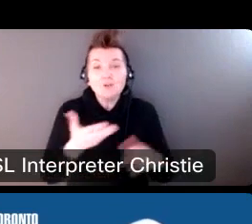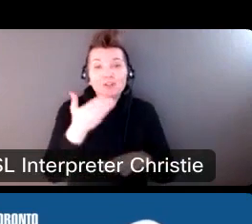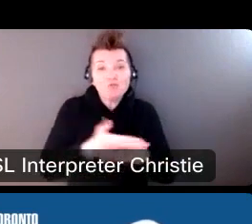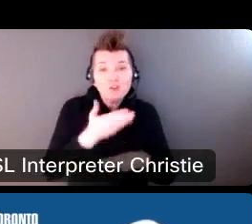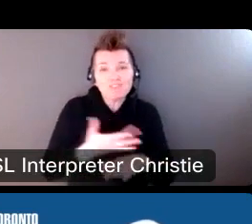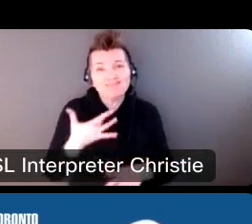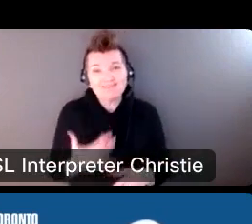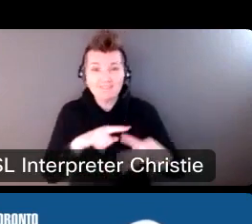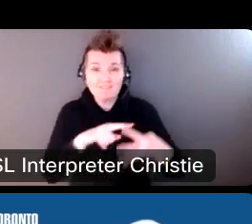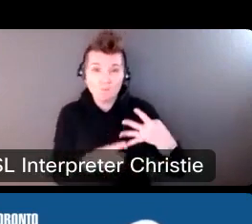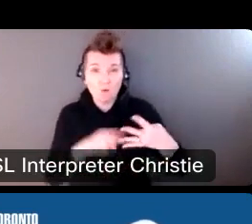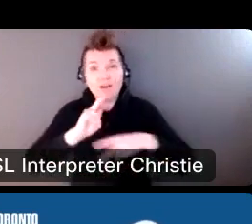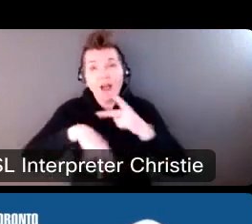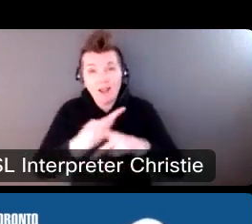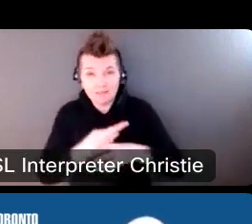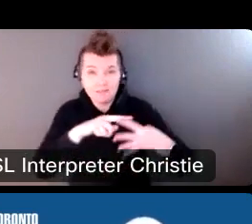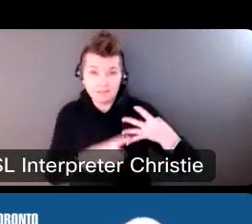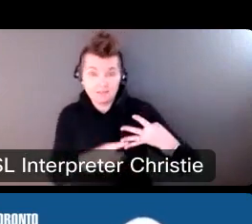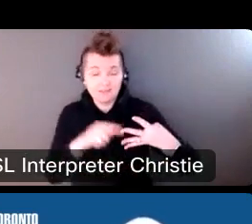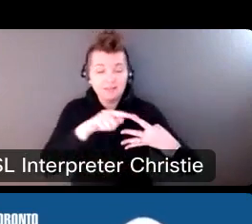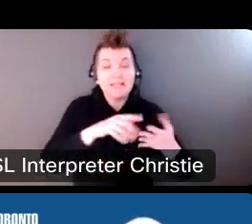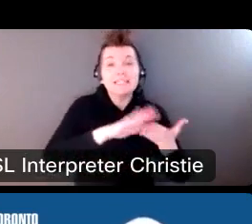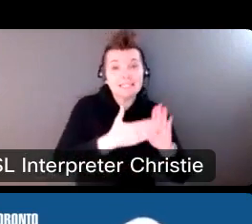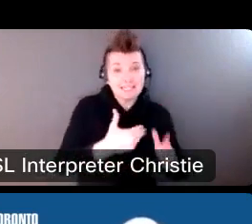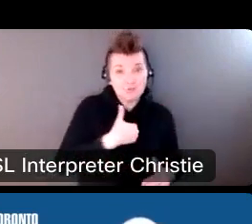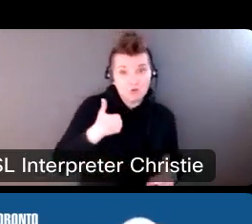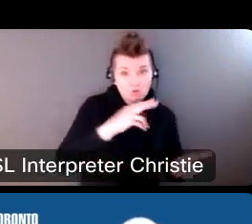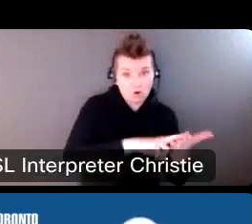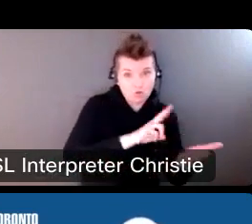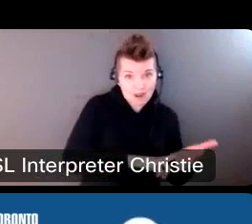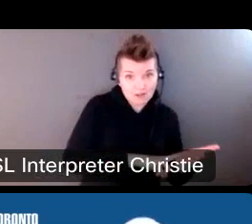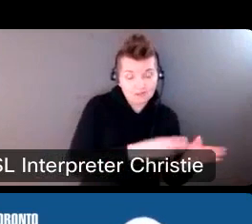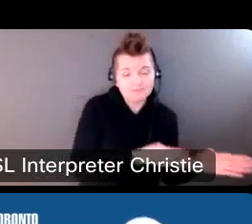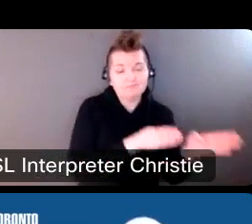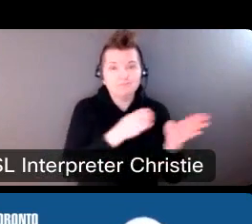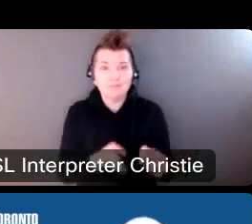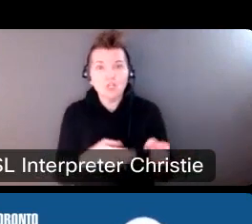We have City of Toronto contracts. We have utility permits.